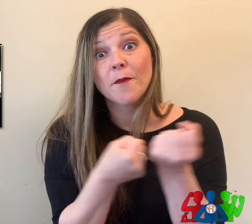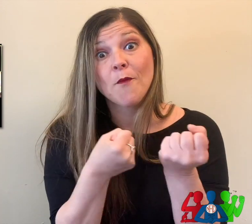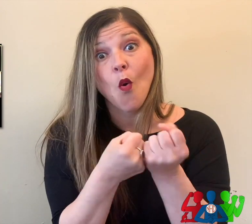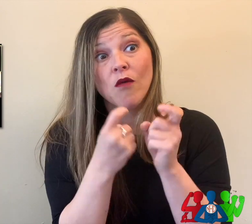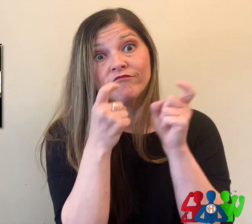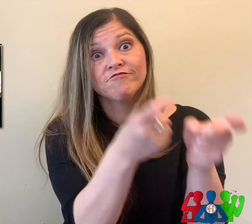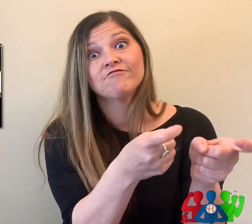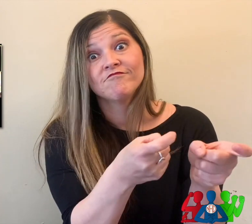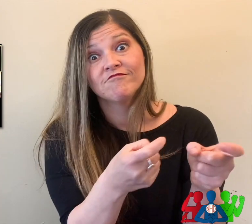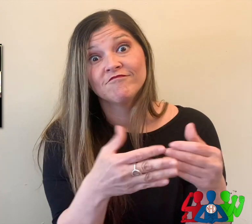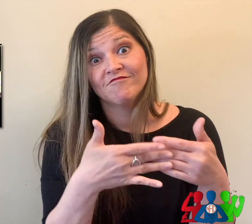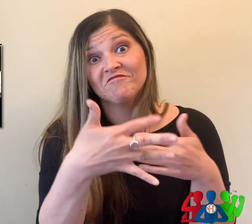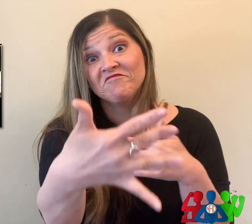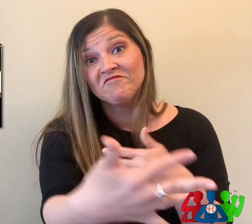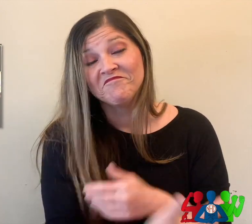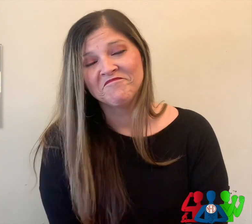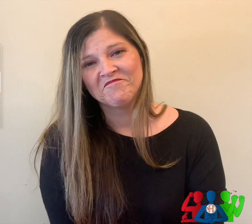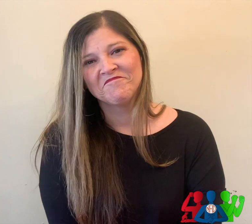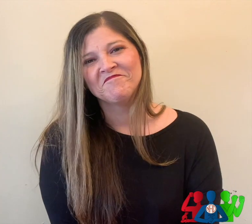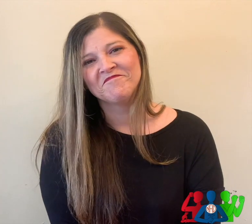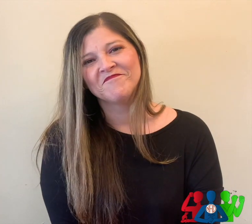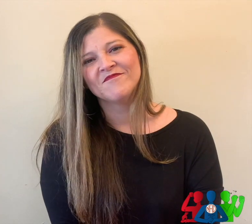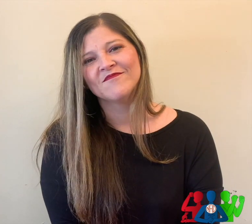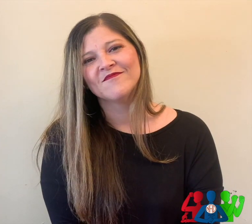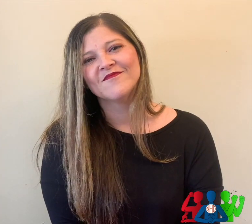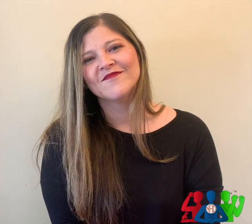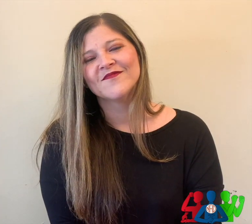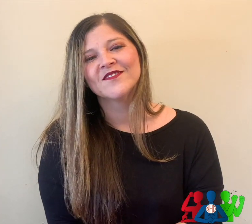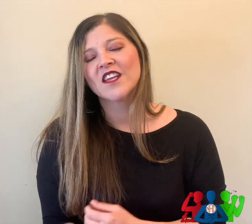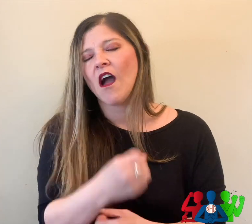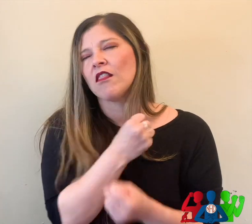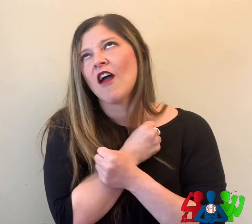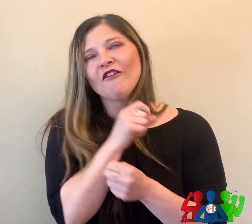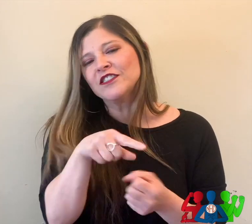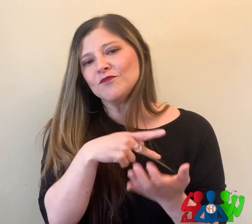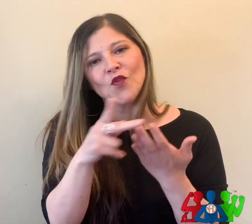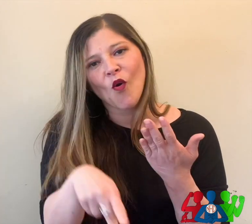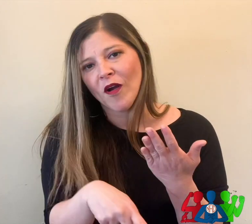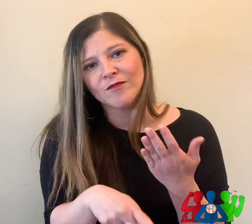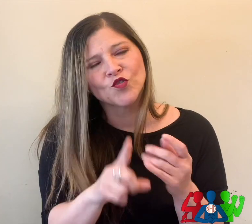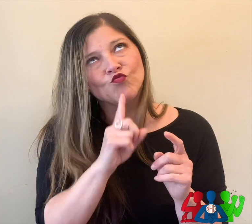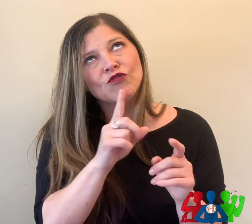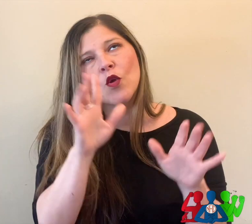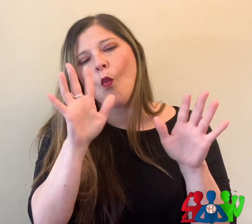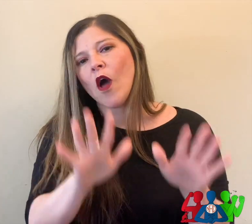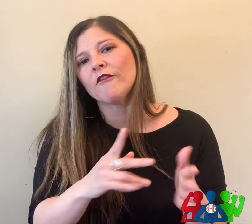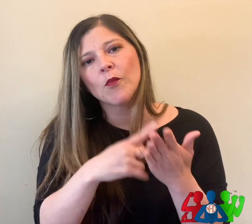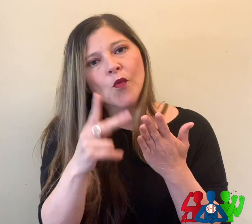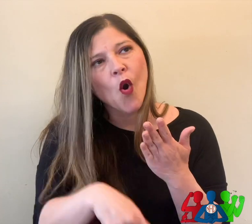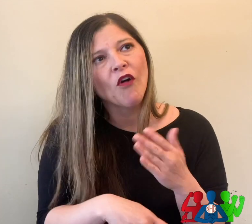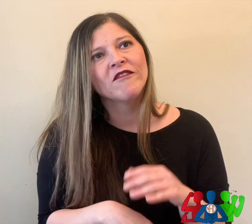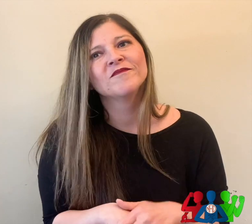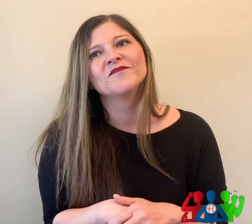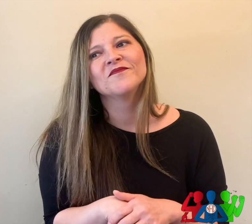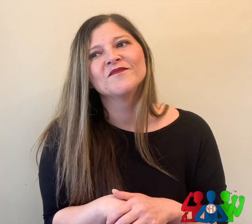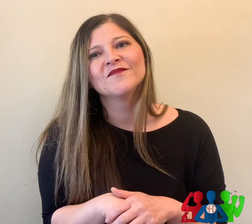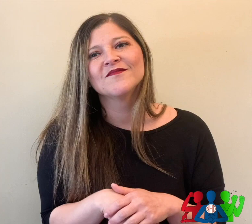the more they will open up to your support being given. I love this program. It's a really